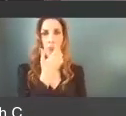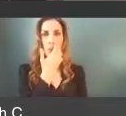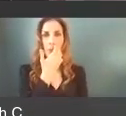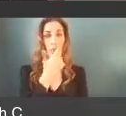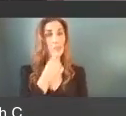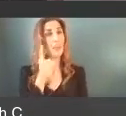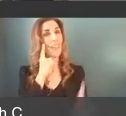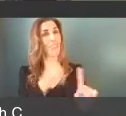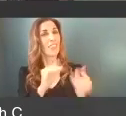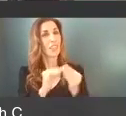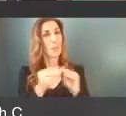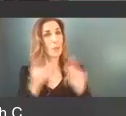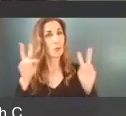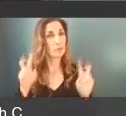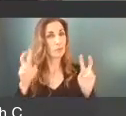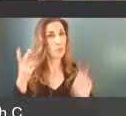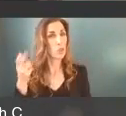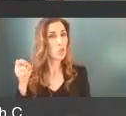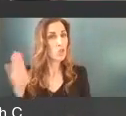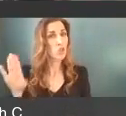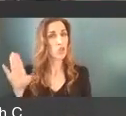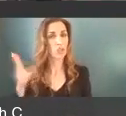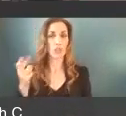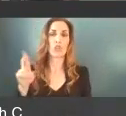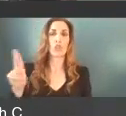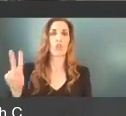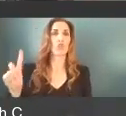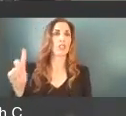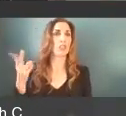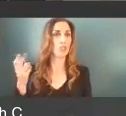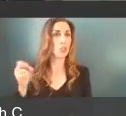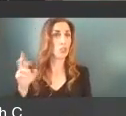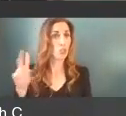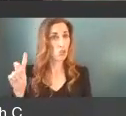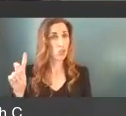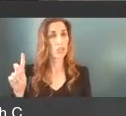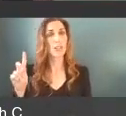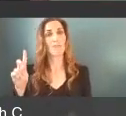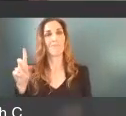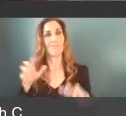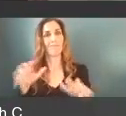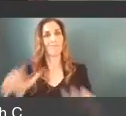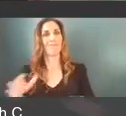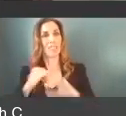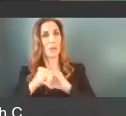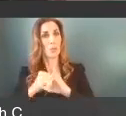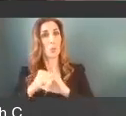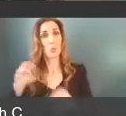describe as reaching herd immunity and that means that there's so many people vaccinated